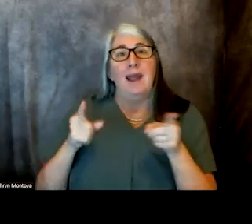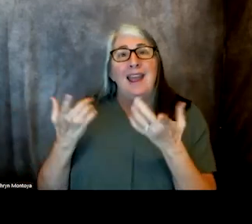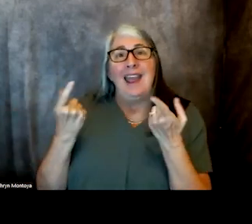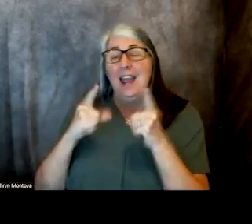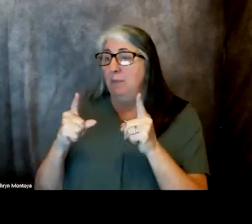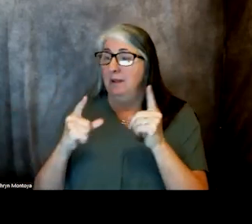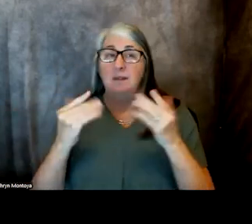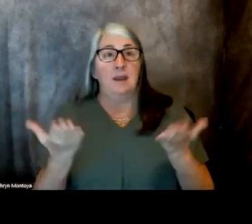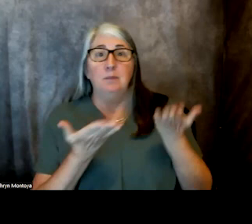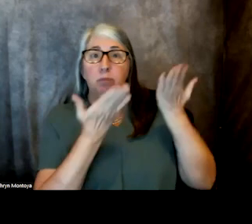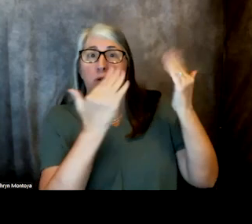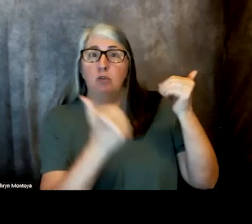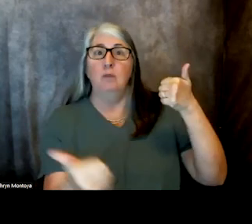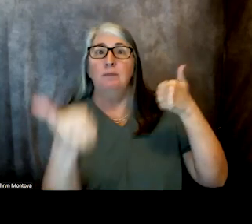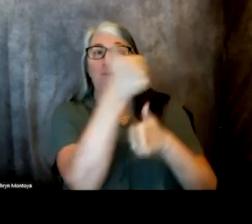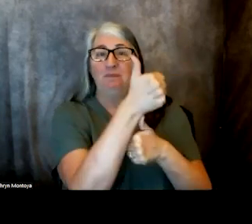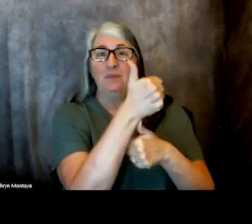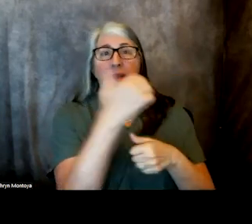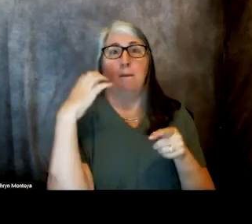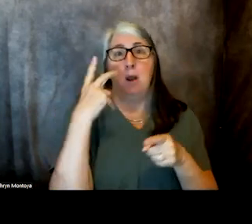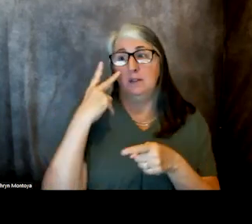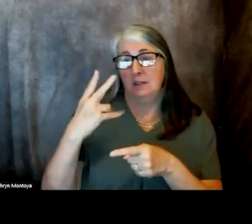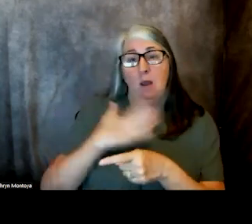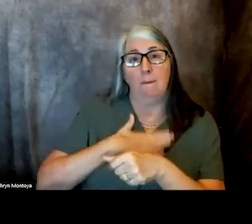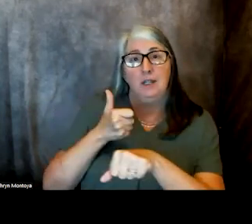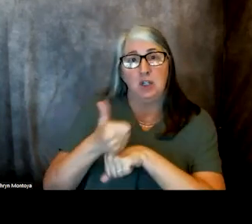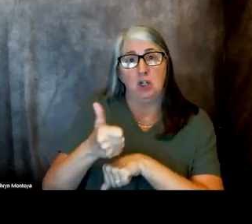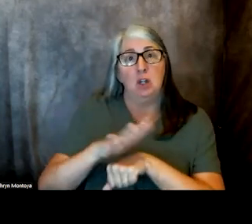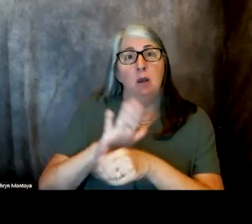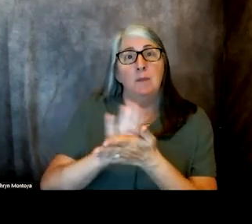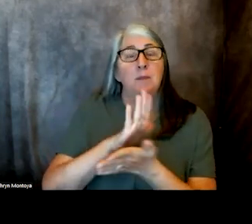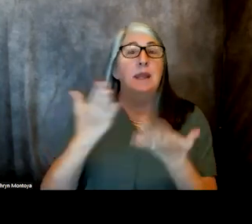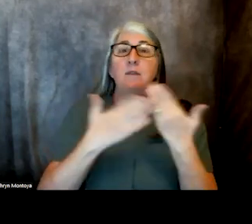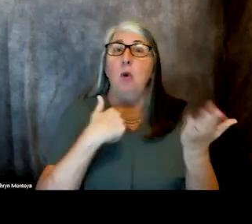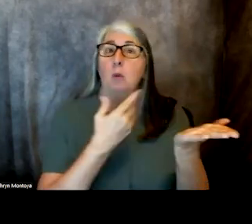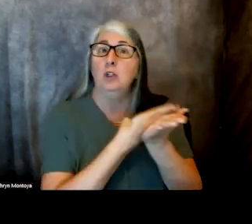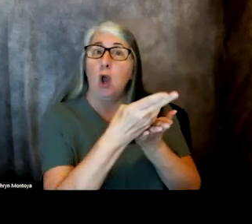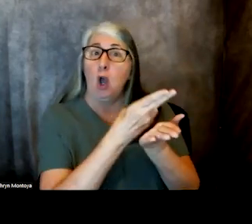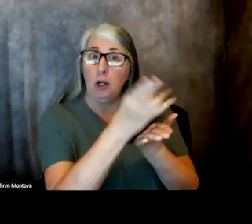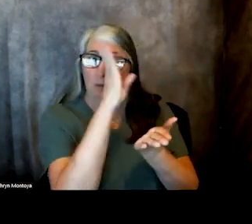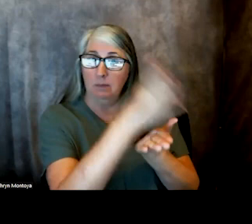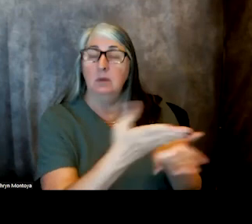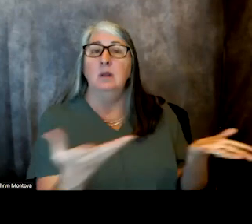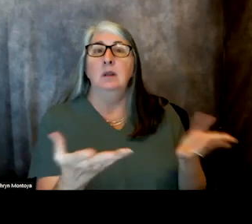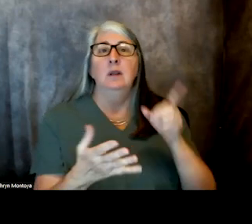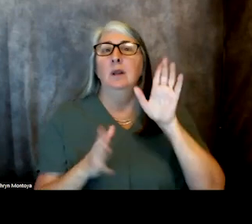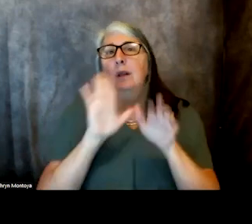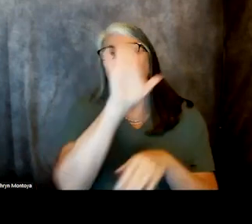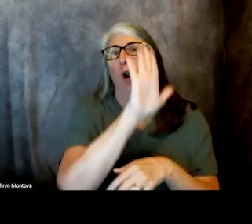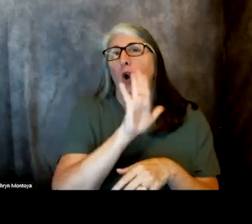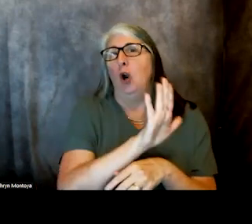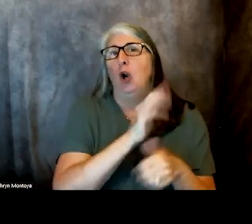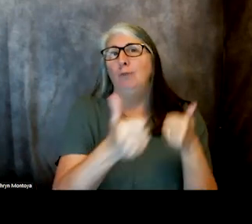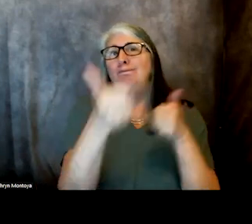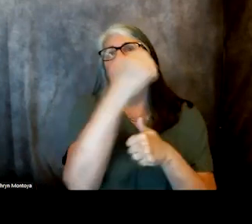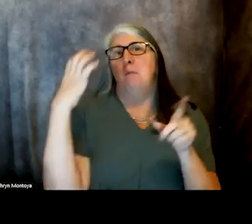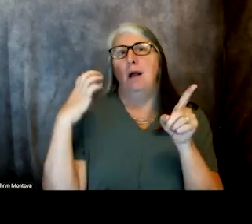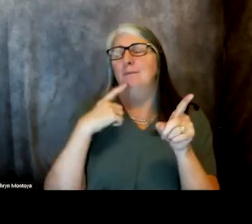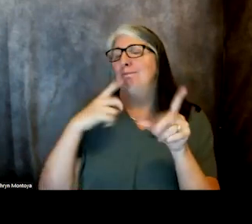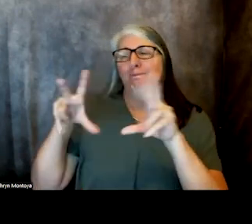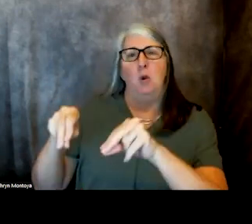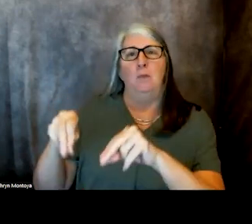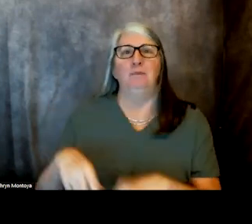SAW THE CHARGES ON THE PAPER, BOSS SAID NO. SO TWO YEARS LATER I APPLIED FOR A